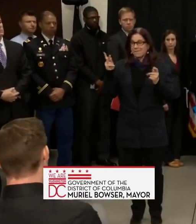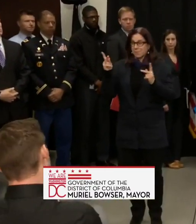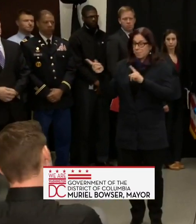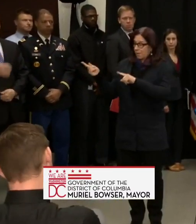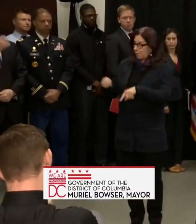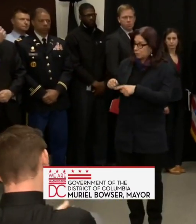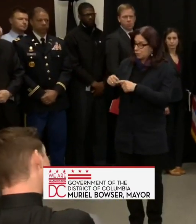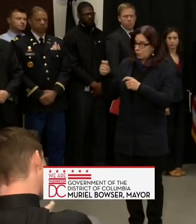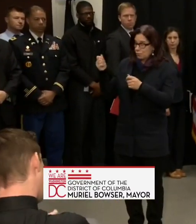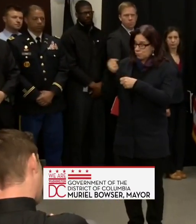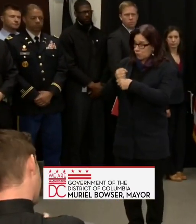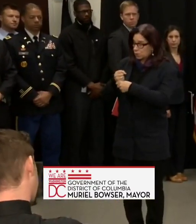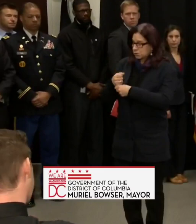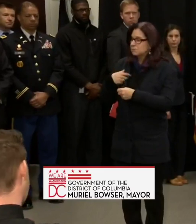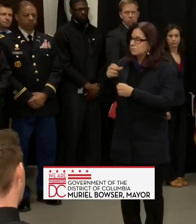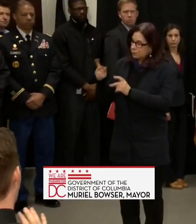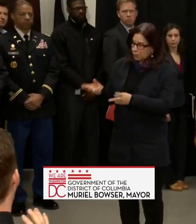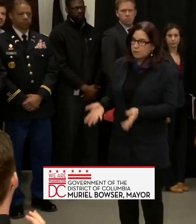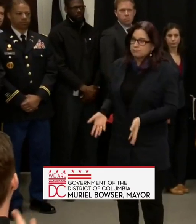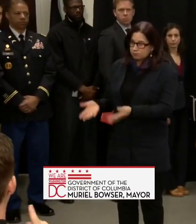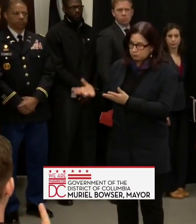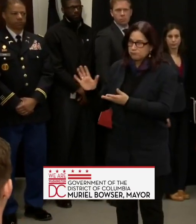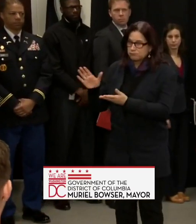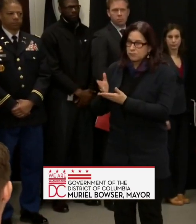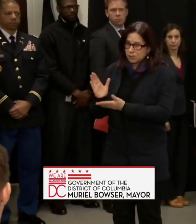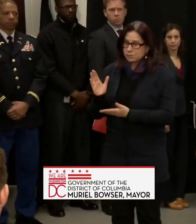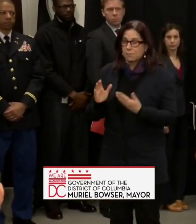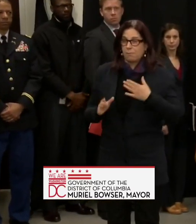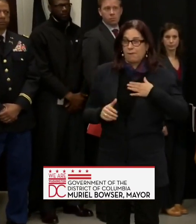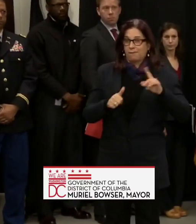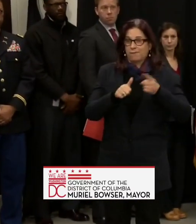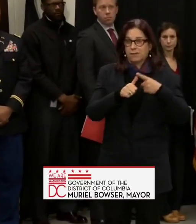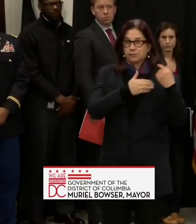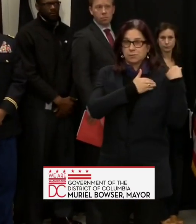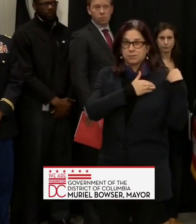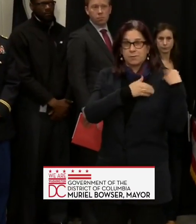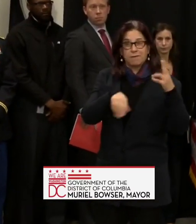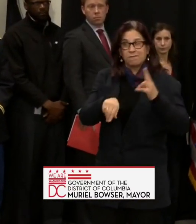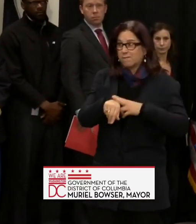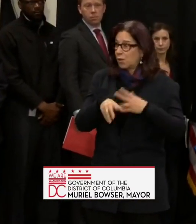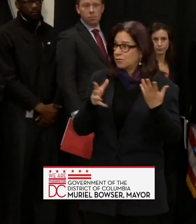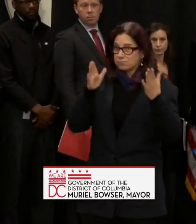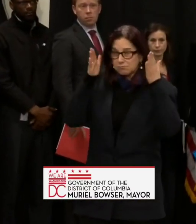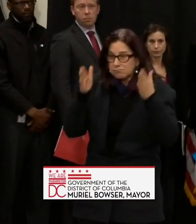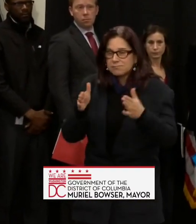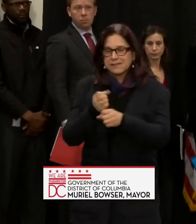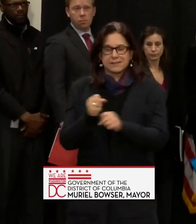THAT. OUR FIRST RESPONSIBILITY OF COURSE IS THE SAFETY OF EVERYBODY WHO IS PARTICIPATING.